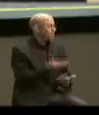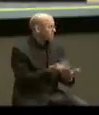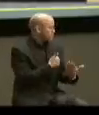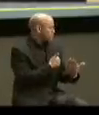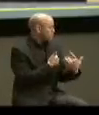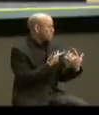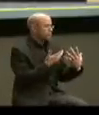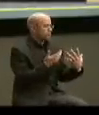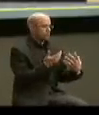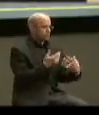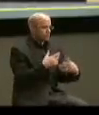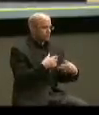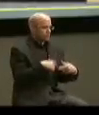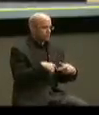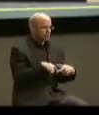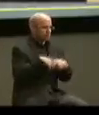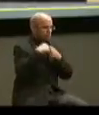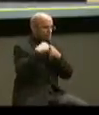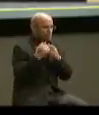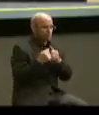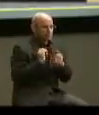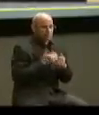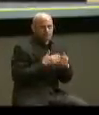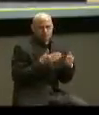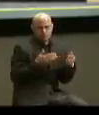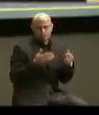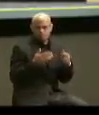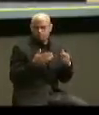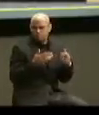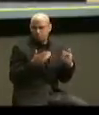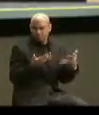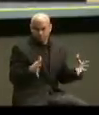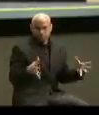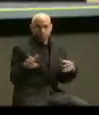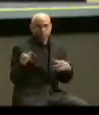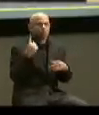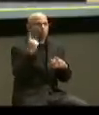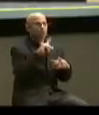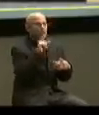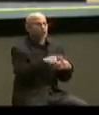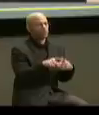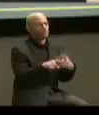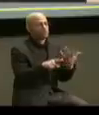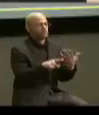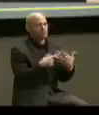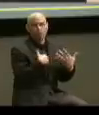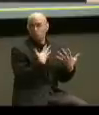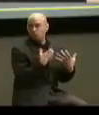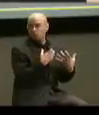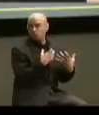I THINK WE HAD, BEFORE WE BREAK WITH CLOSING COMMENTS THERE WAS ONE OTHER QUESTION I WANTED TO BRING TO THE FOREFRONT.